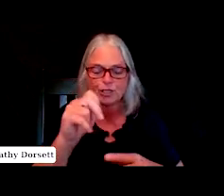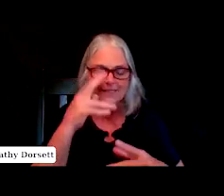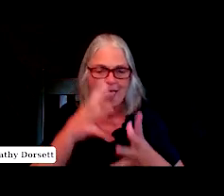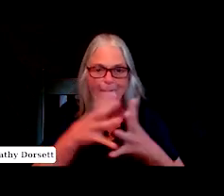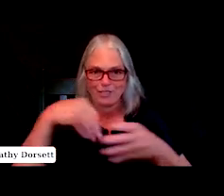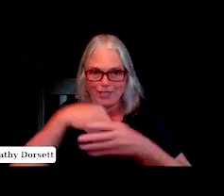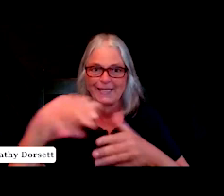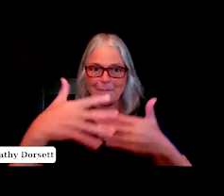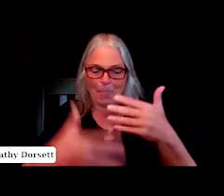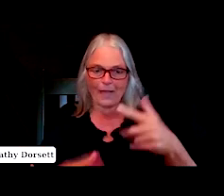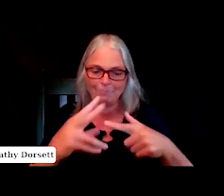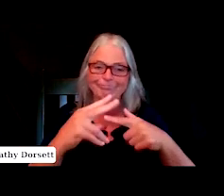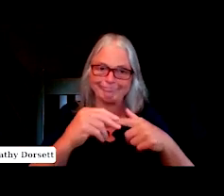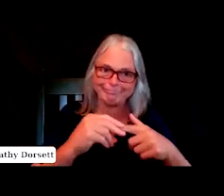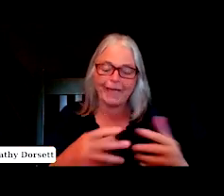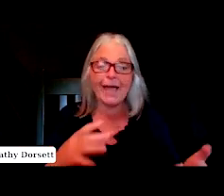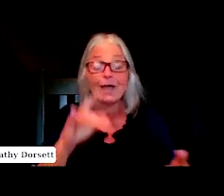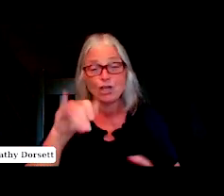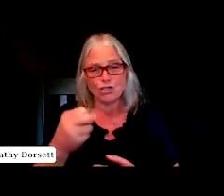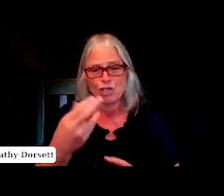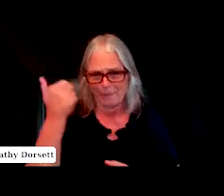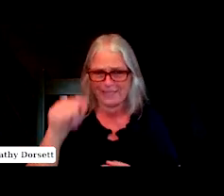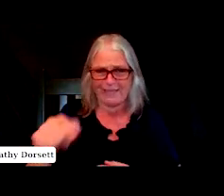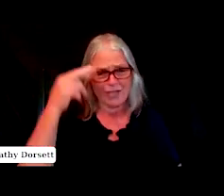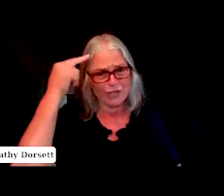And Josh, because of neurological impairment.